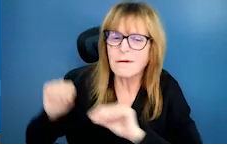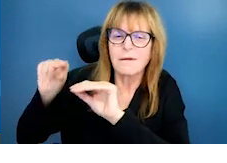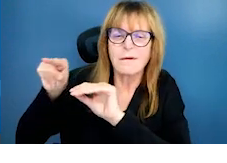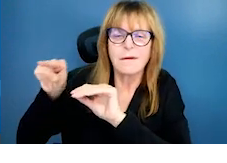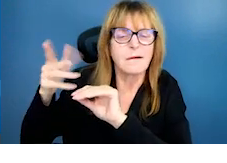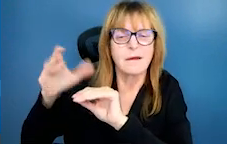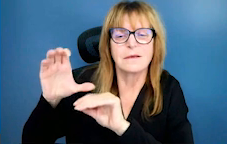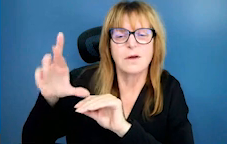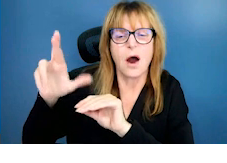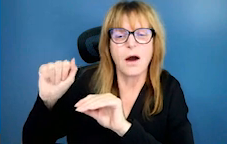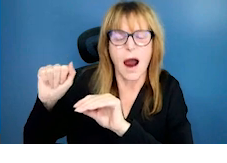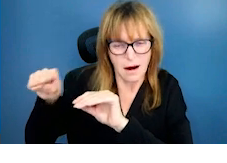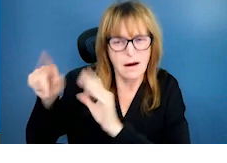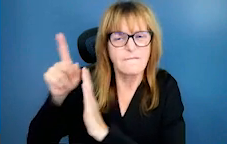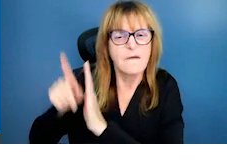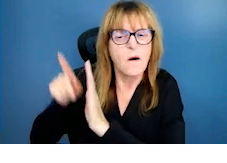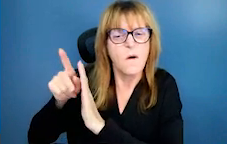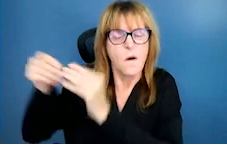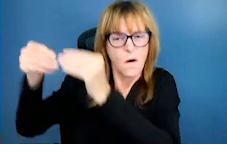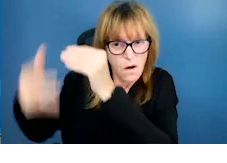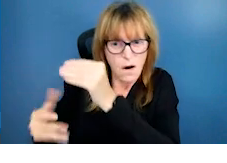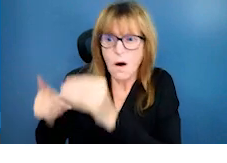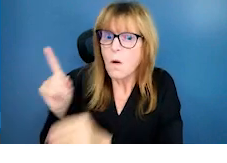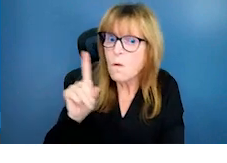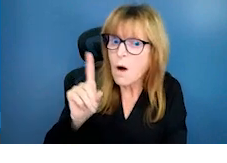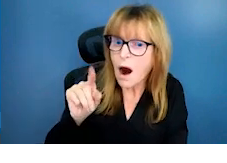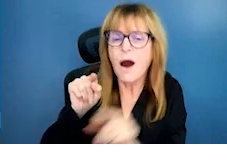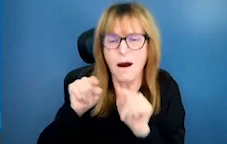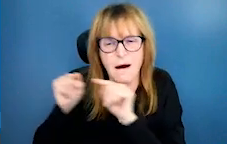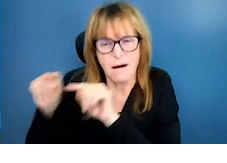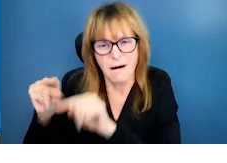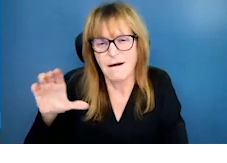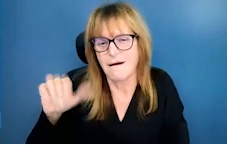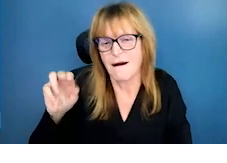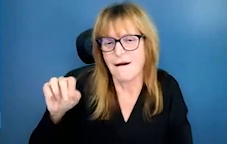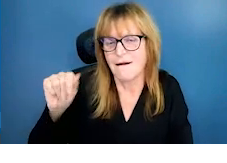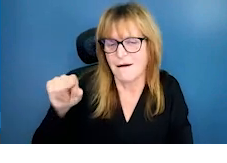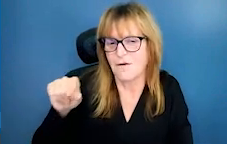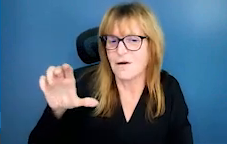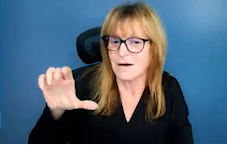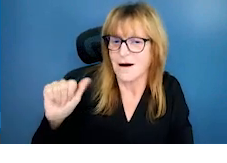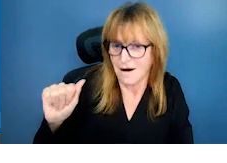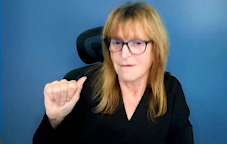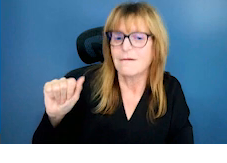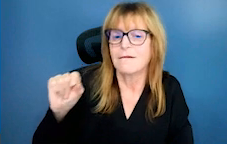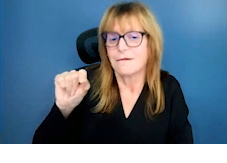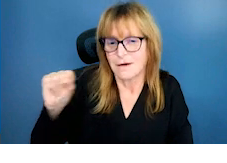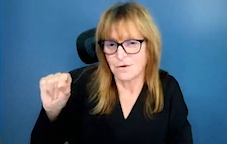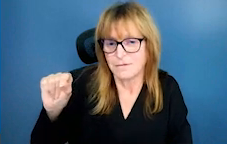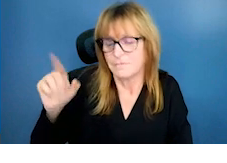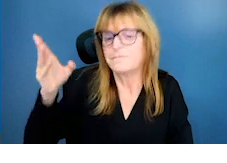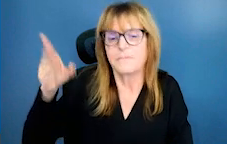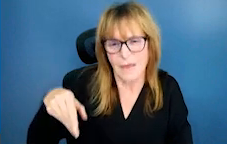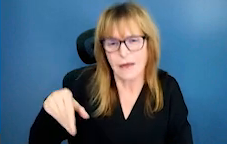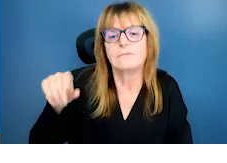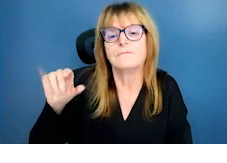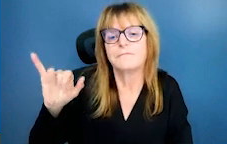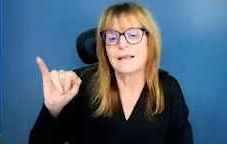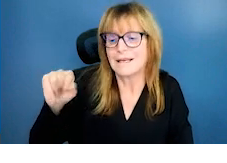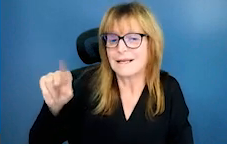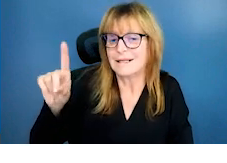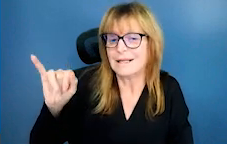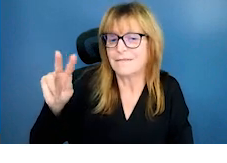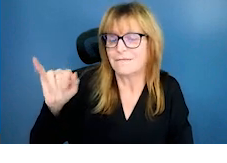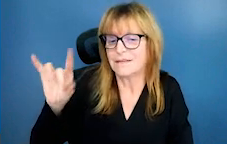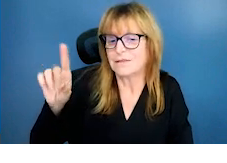canada.ca/individuals-video-gallery within a few weeks of our